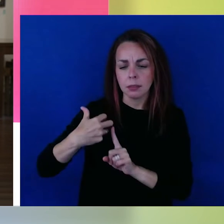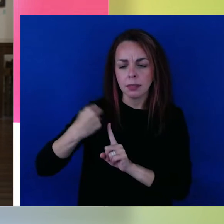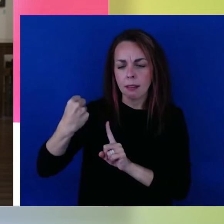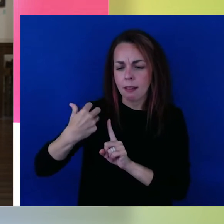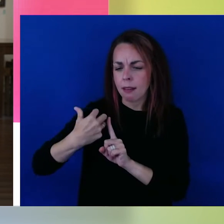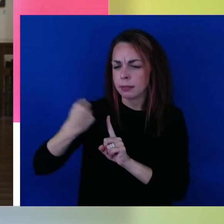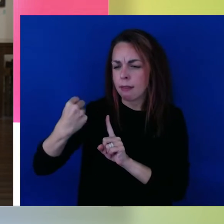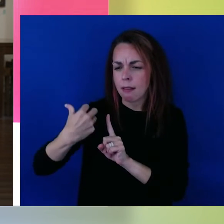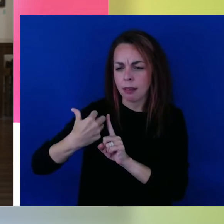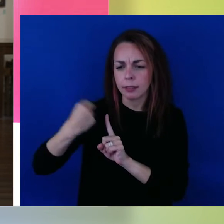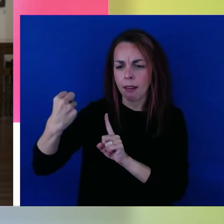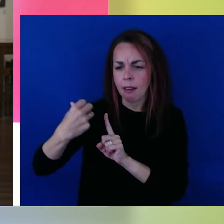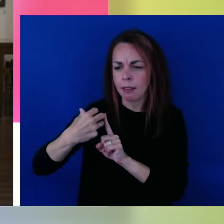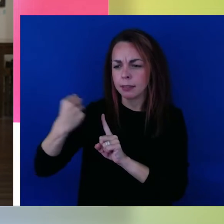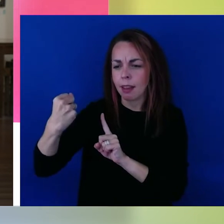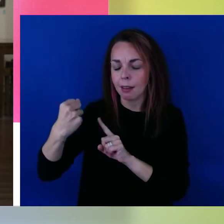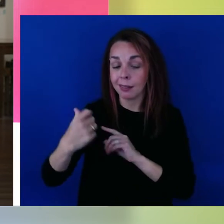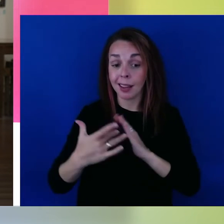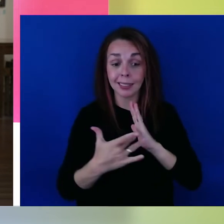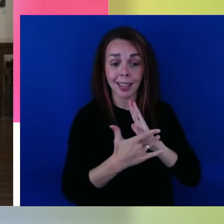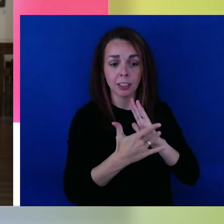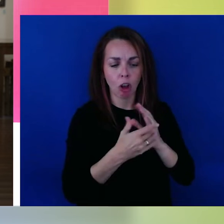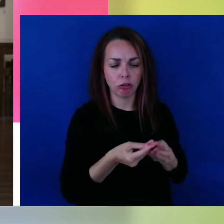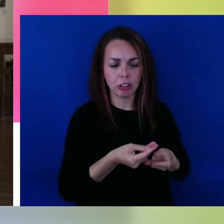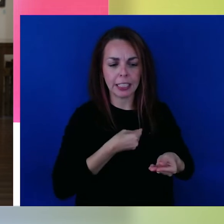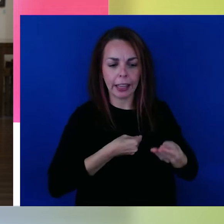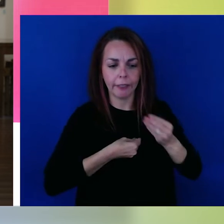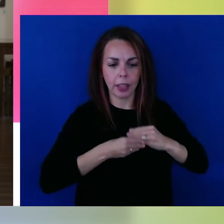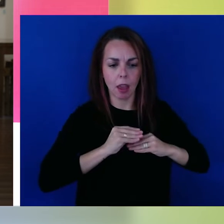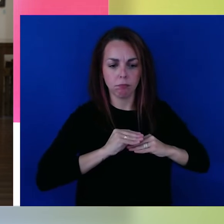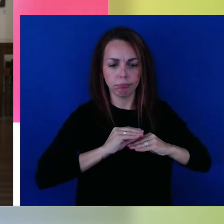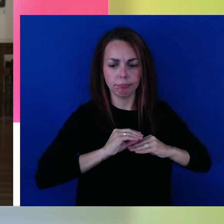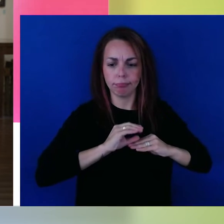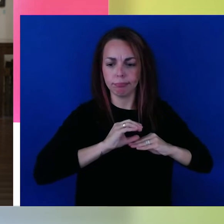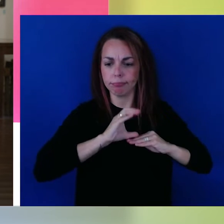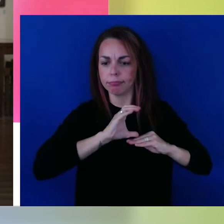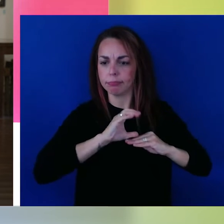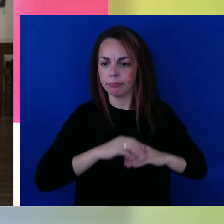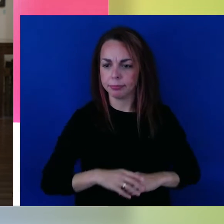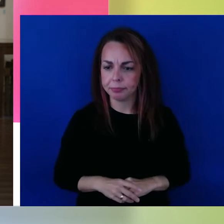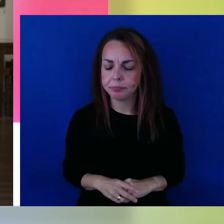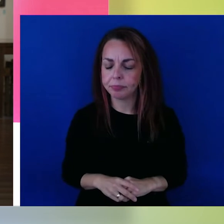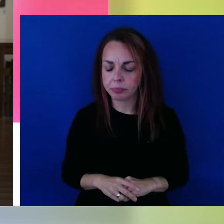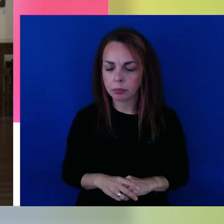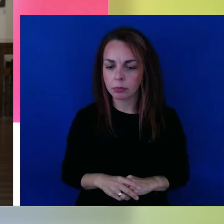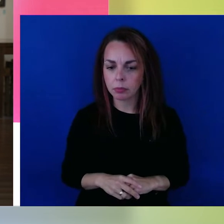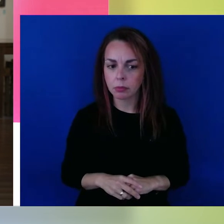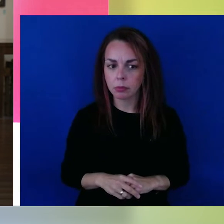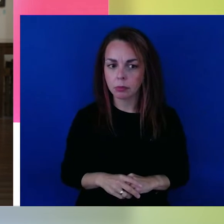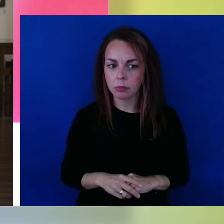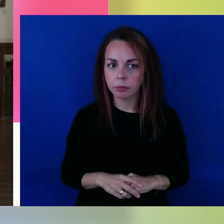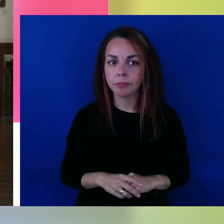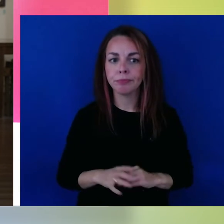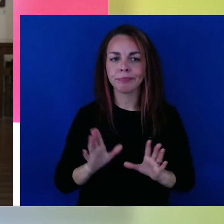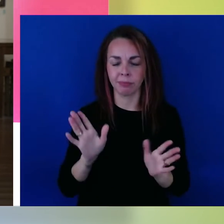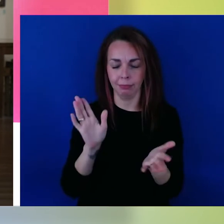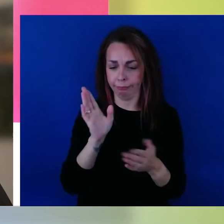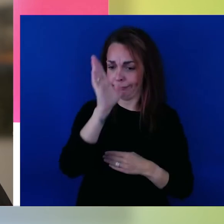technology has given back to me. I will put it bluntly,